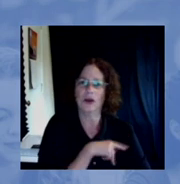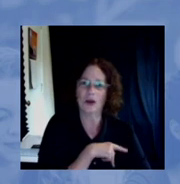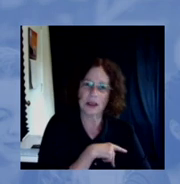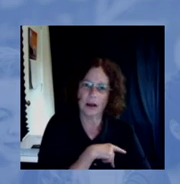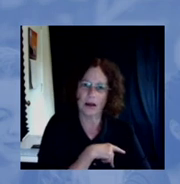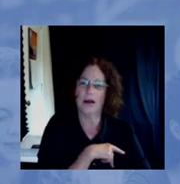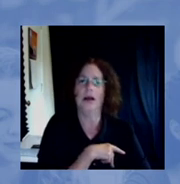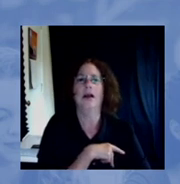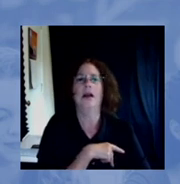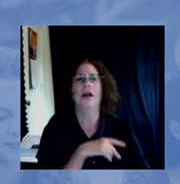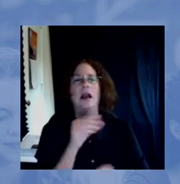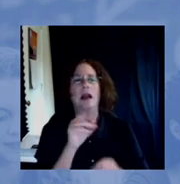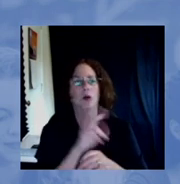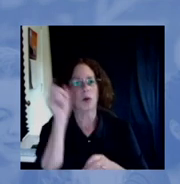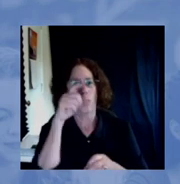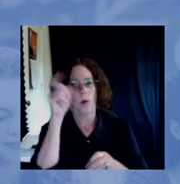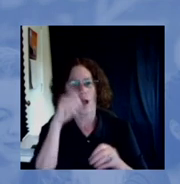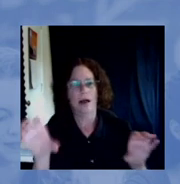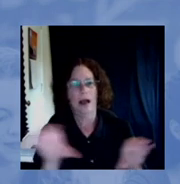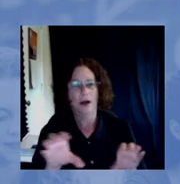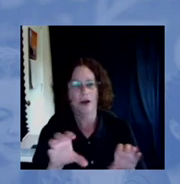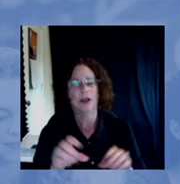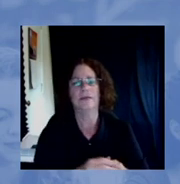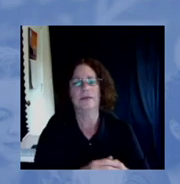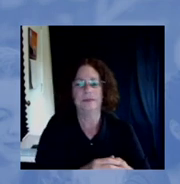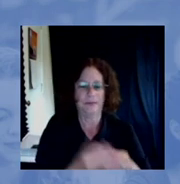WHEN YOU LEAD FROM THAT PERSPECTIVE. THANK YOU.